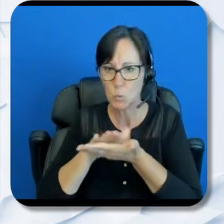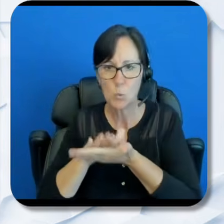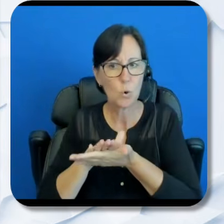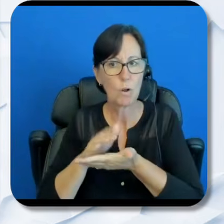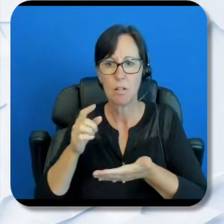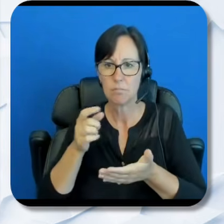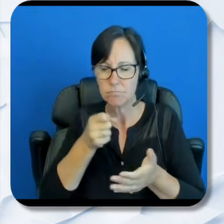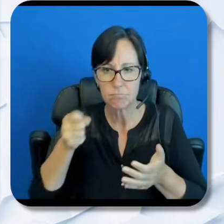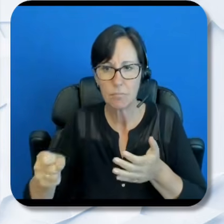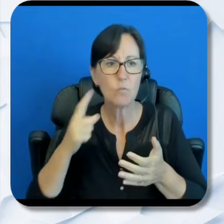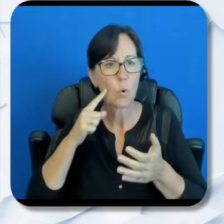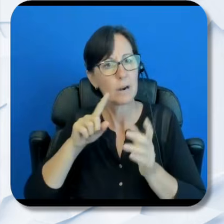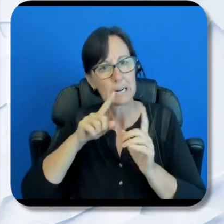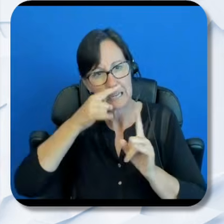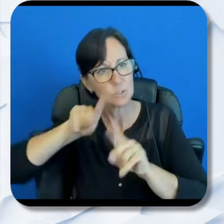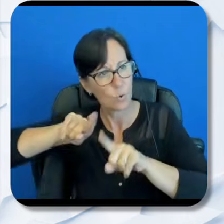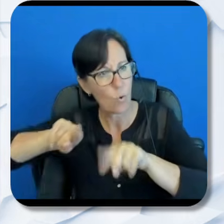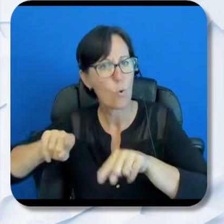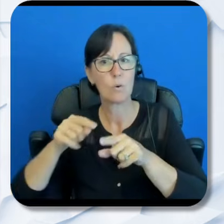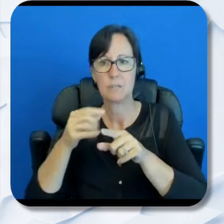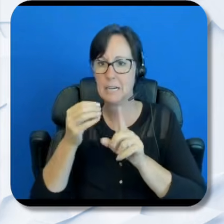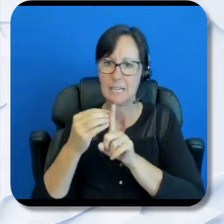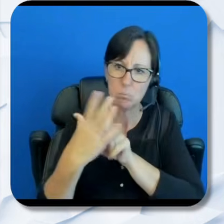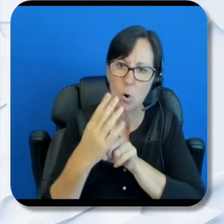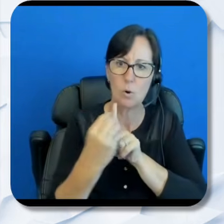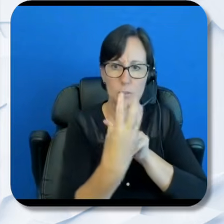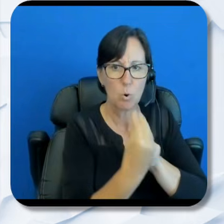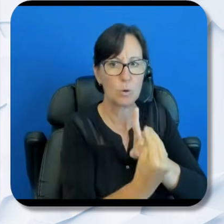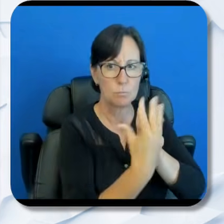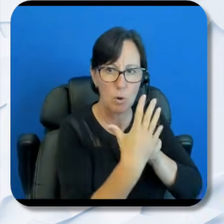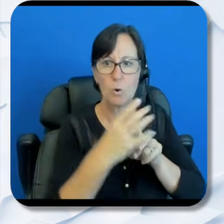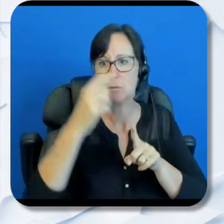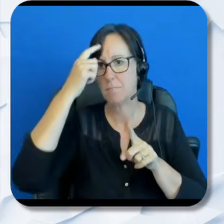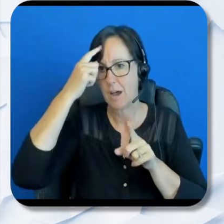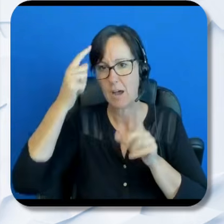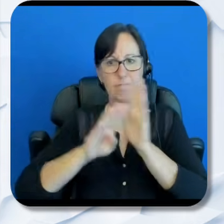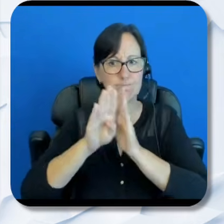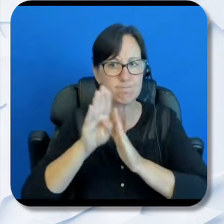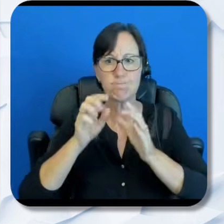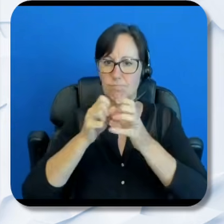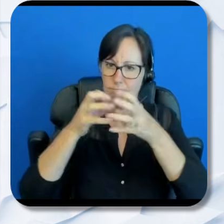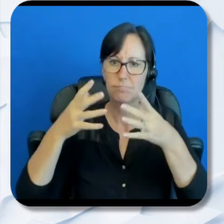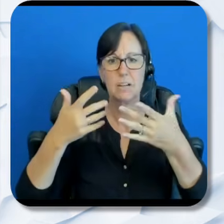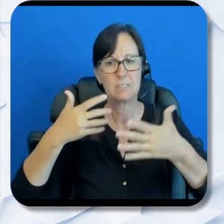to be exposed to every opportunity, and particularly our students that fall under